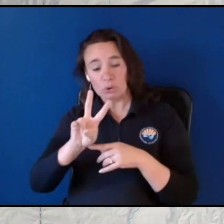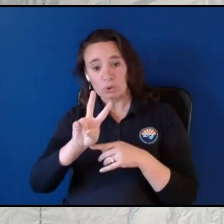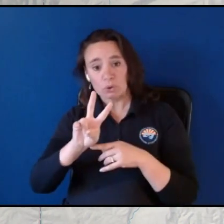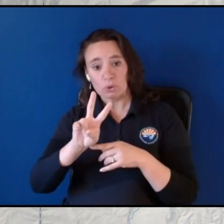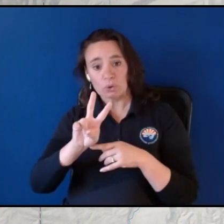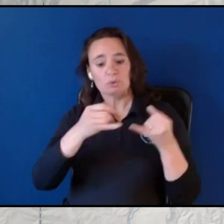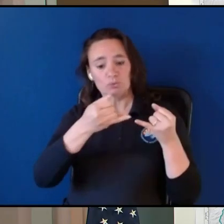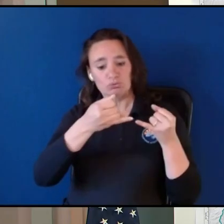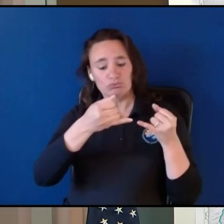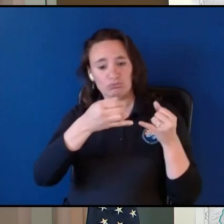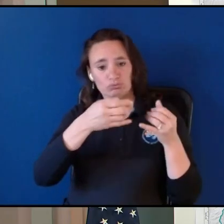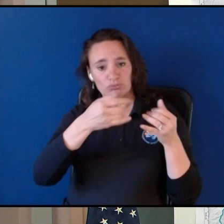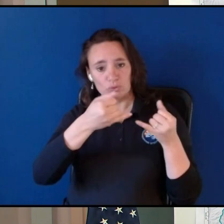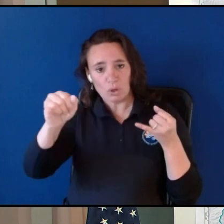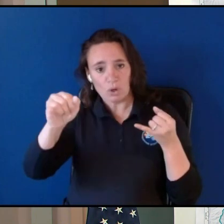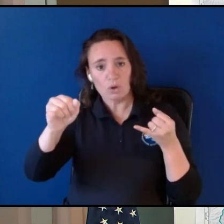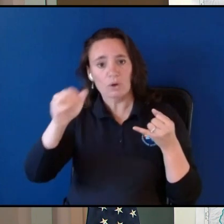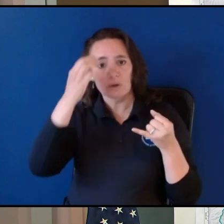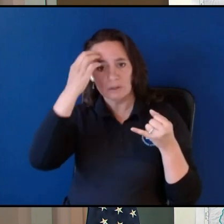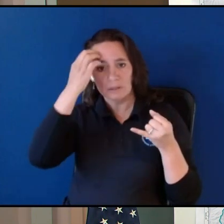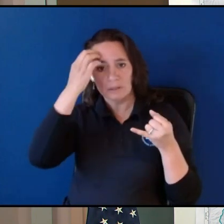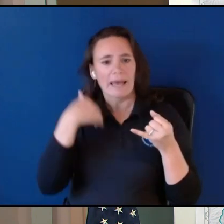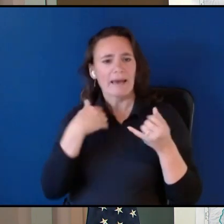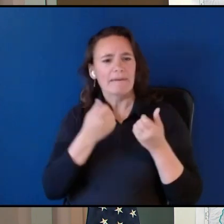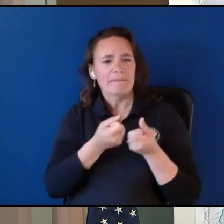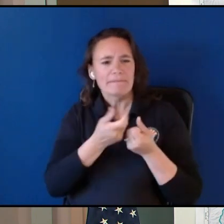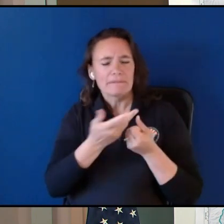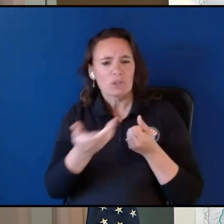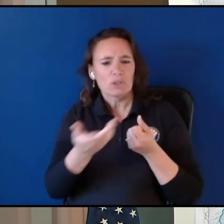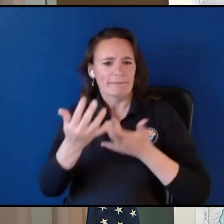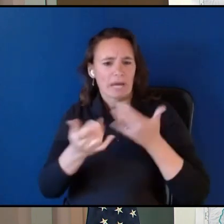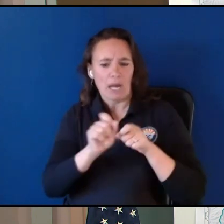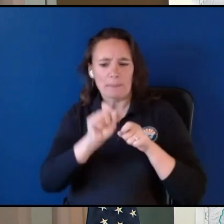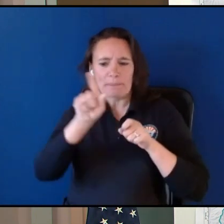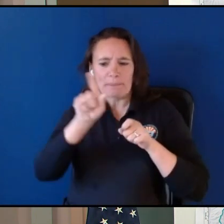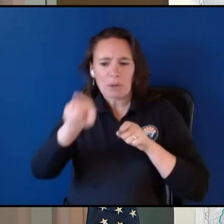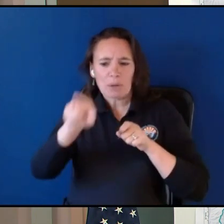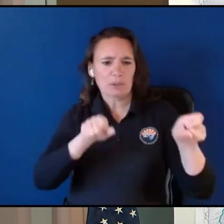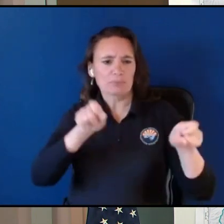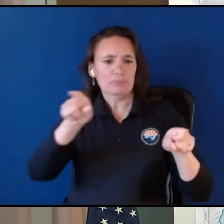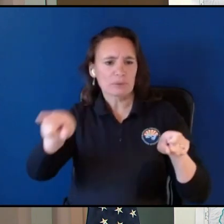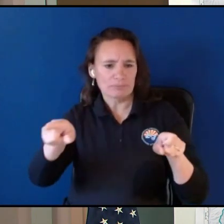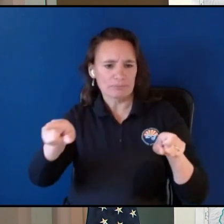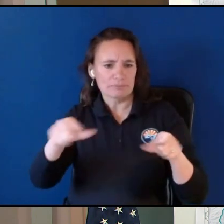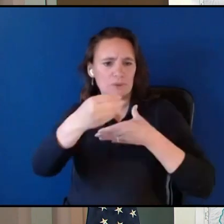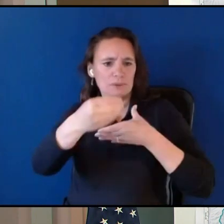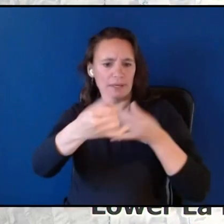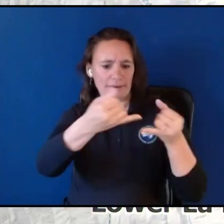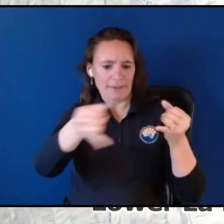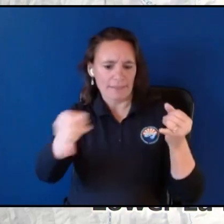fires outside of our containment lines. So, with that, the crews were there engaged and we're able to pick